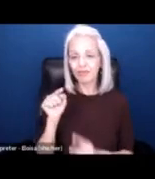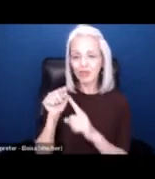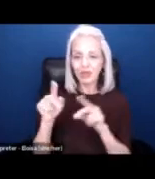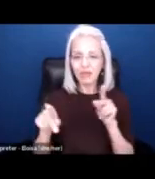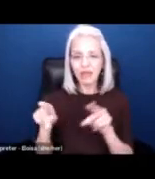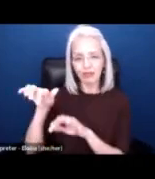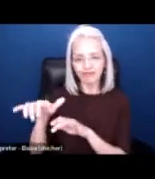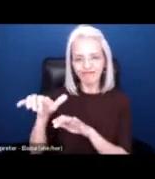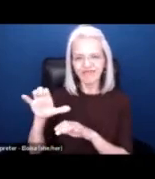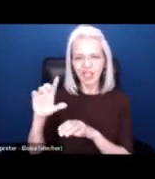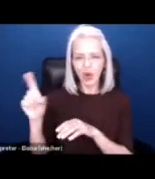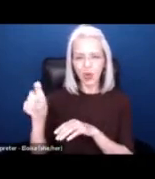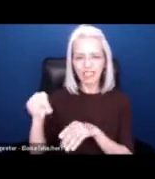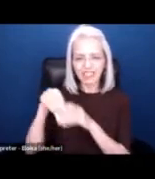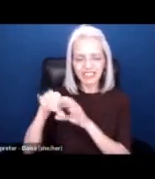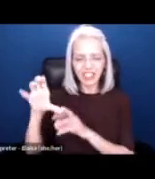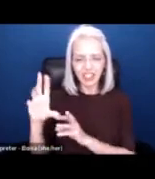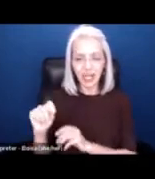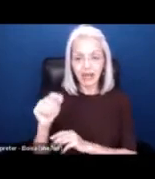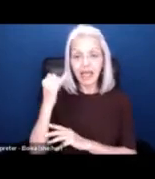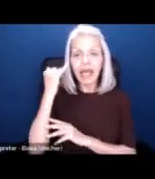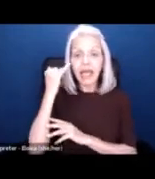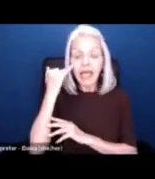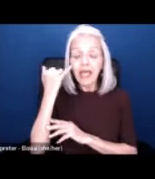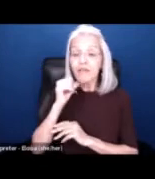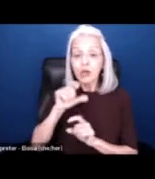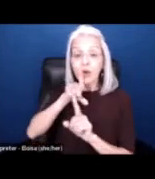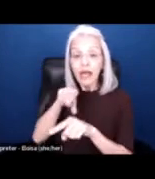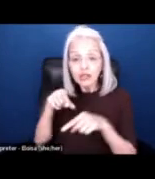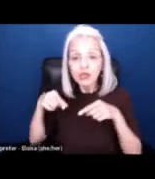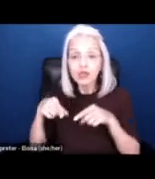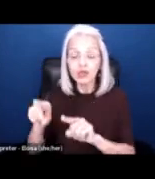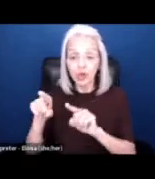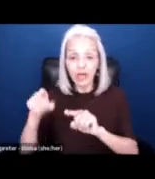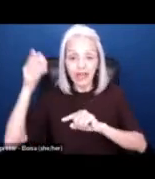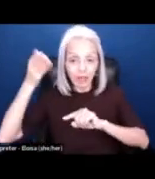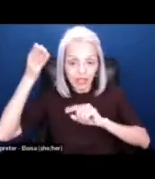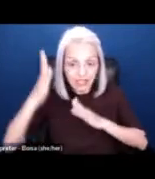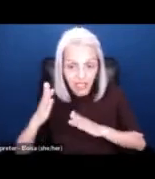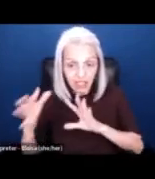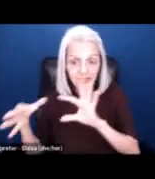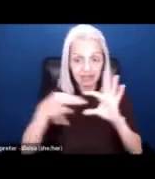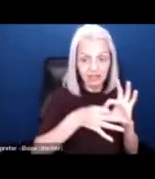them in the chat. And if we don't catch them during the individual presenters, we'll get to them as they're watching the